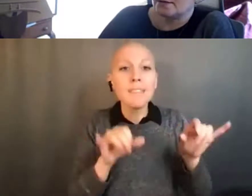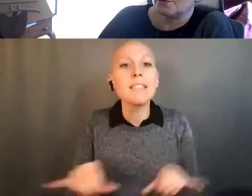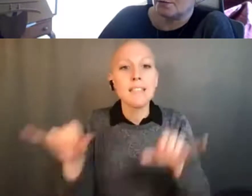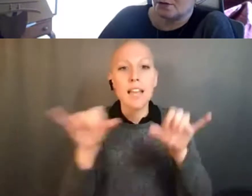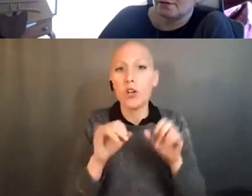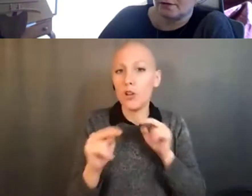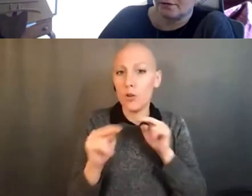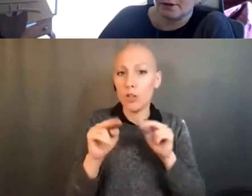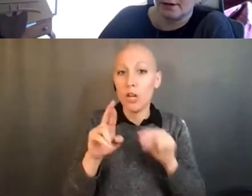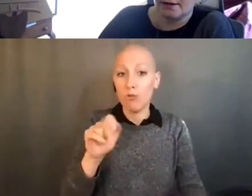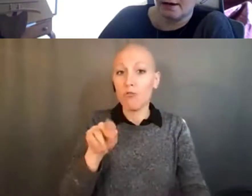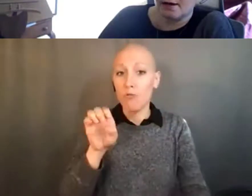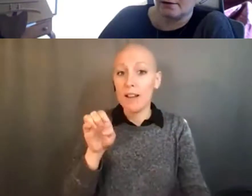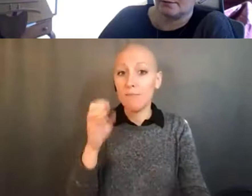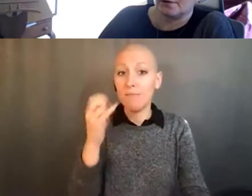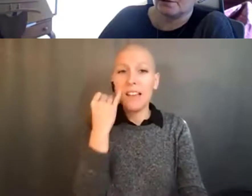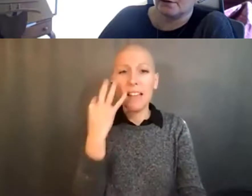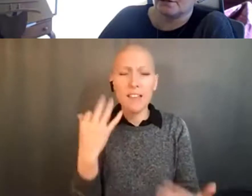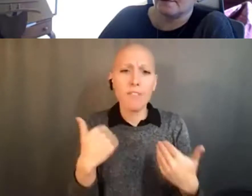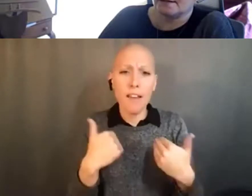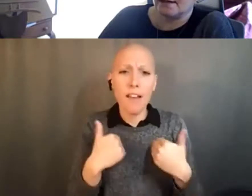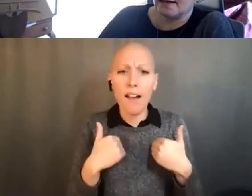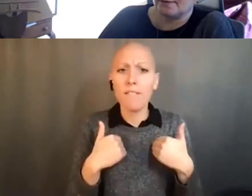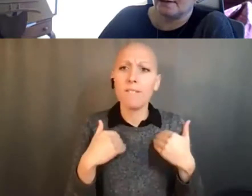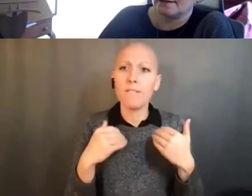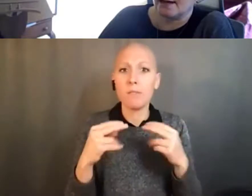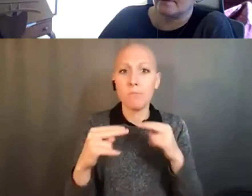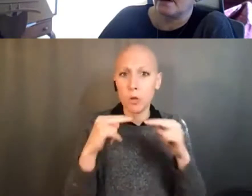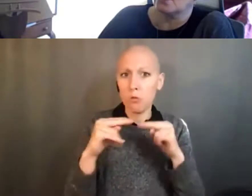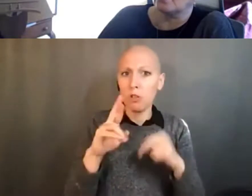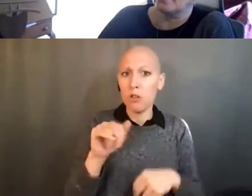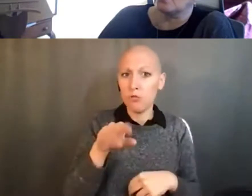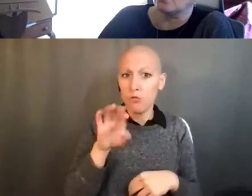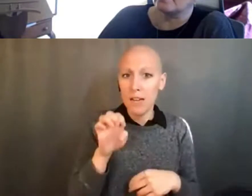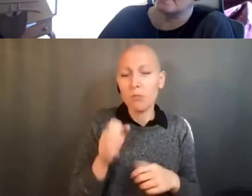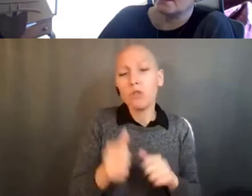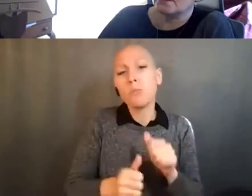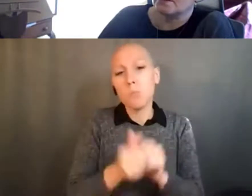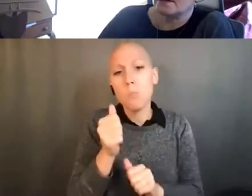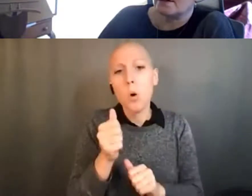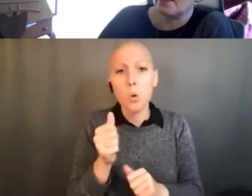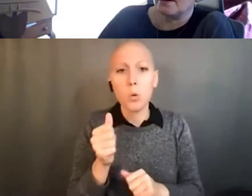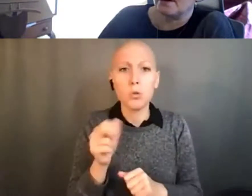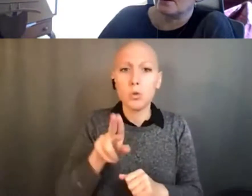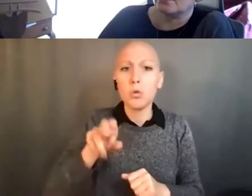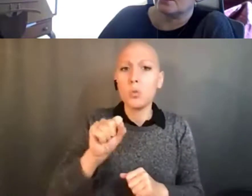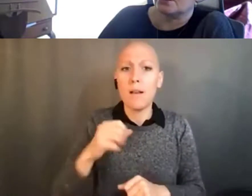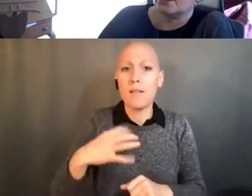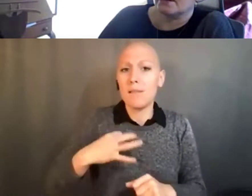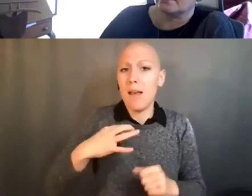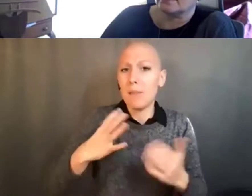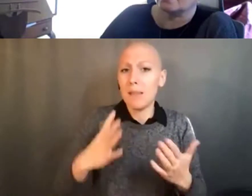which most of our foreign, most of our domestic applicants have we will always be using their negotiated rates.